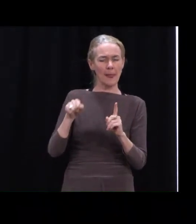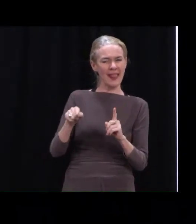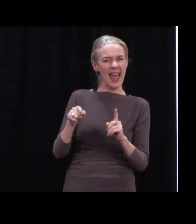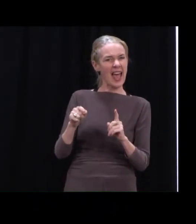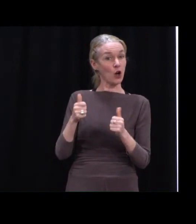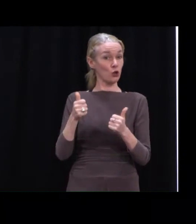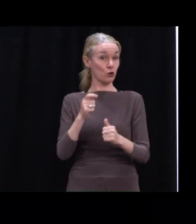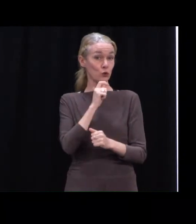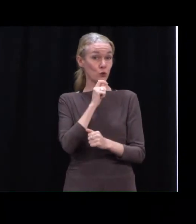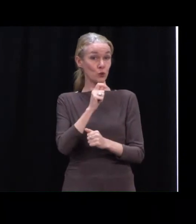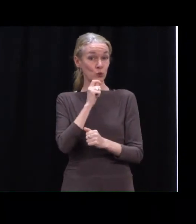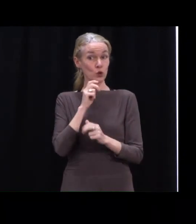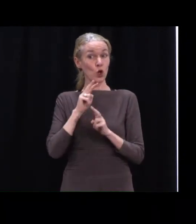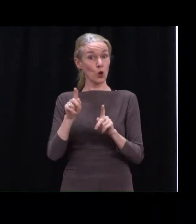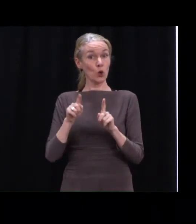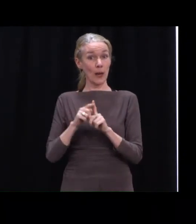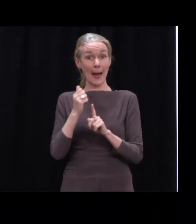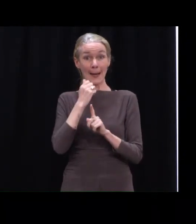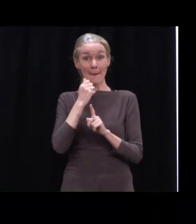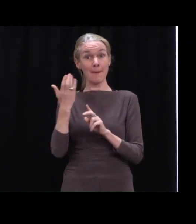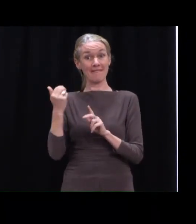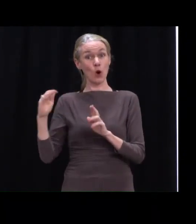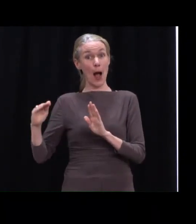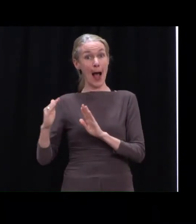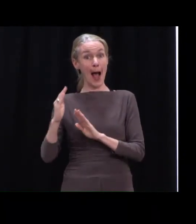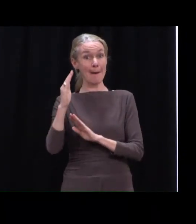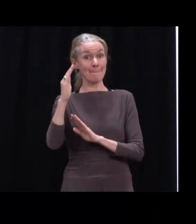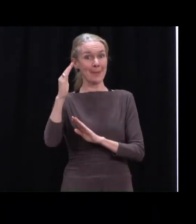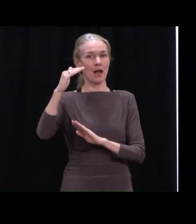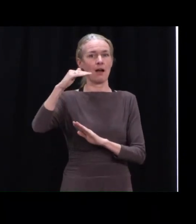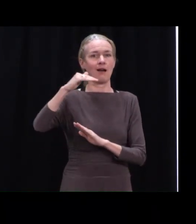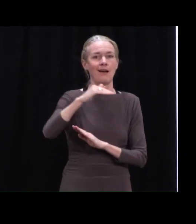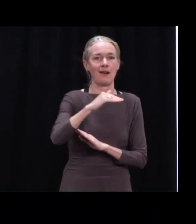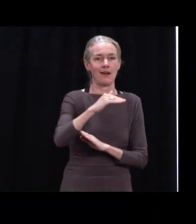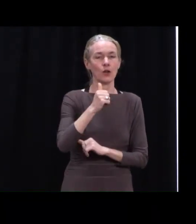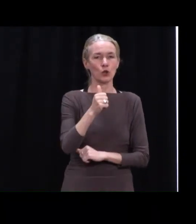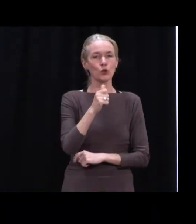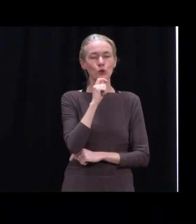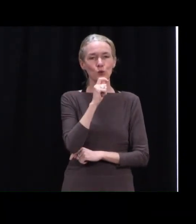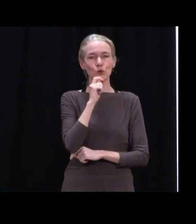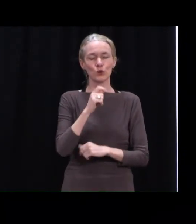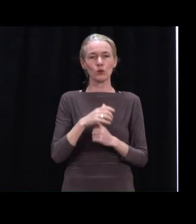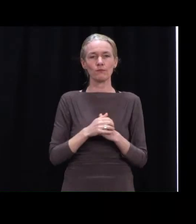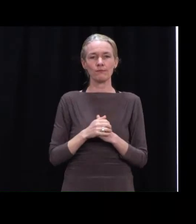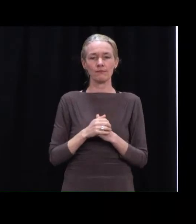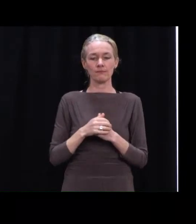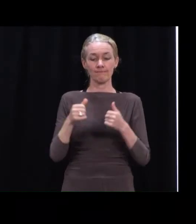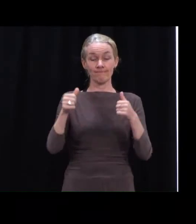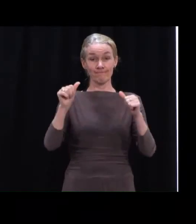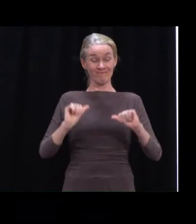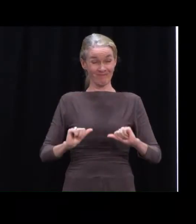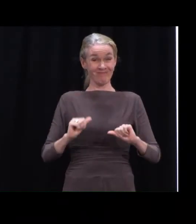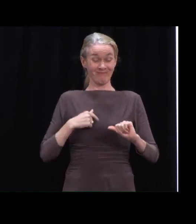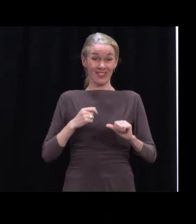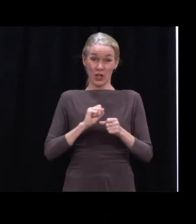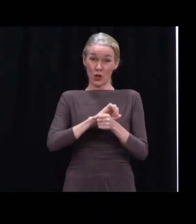maybe an essential worker. Our reproduction rate of the virus are looking under one which